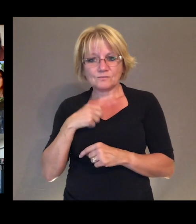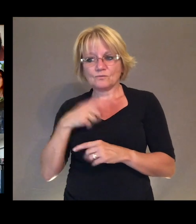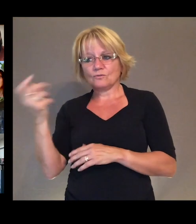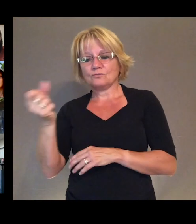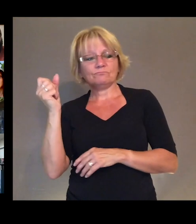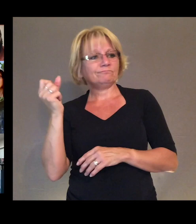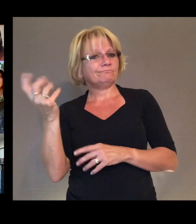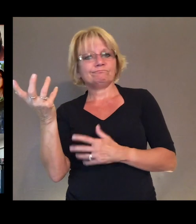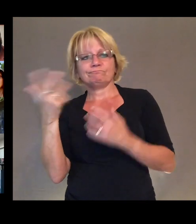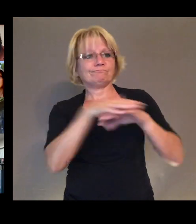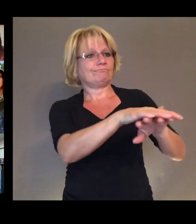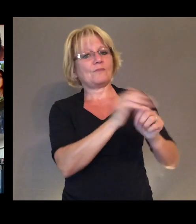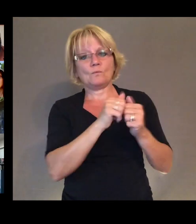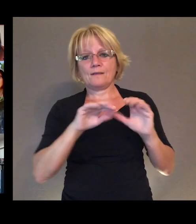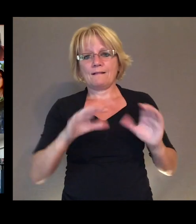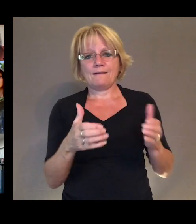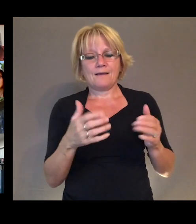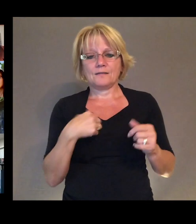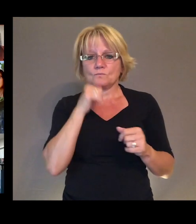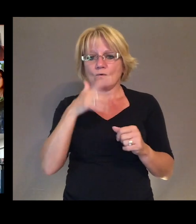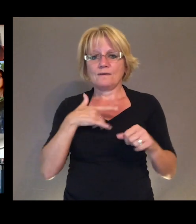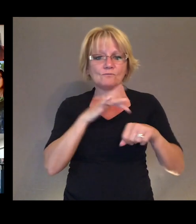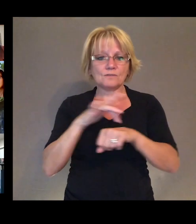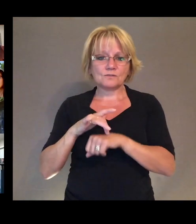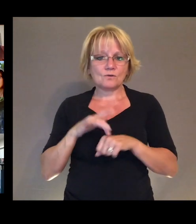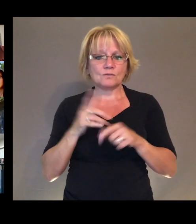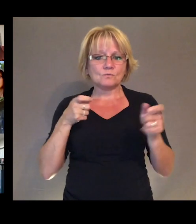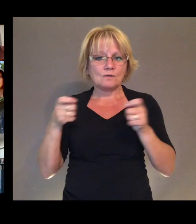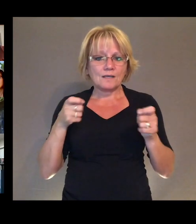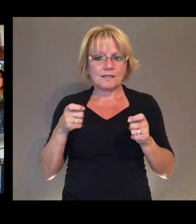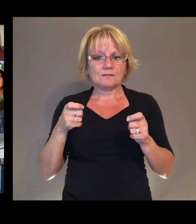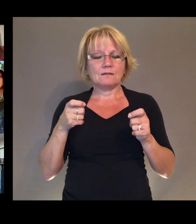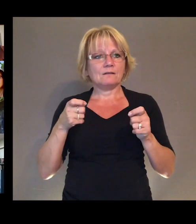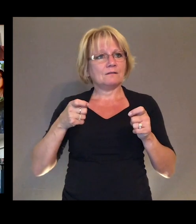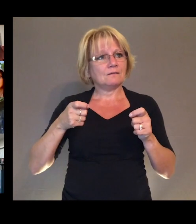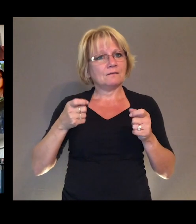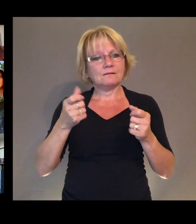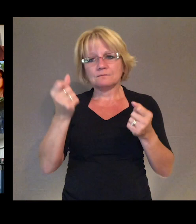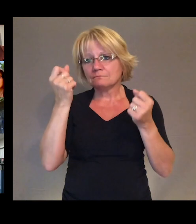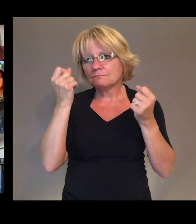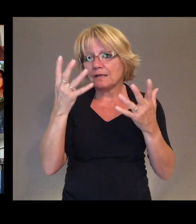We don't have the resources to handle volumes of speakers of other languages because it's never happened before.